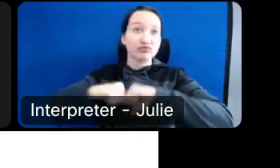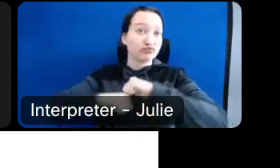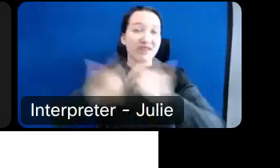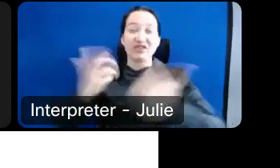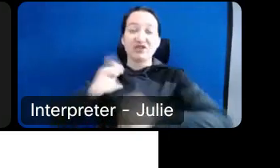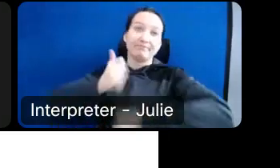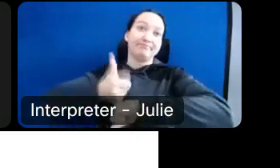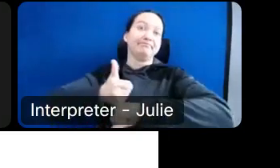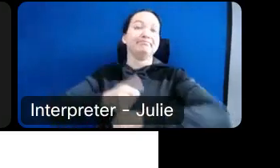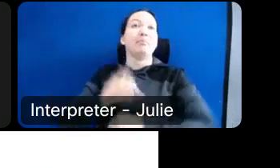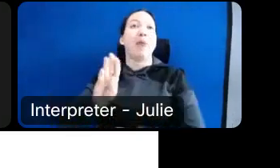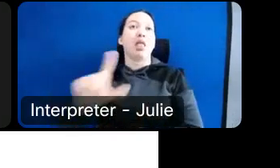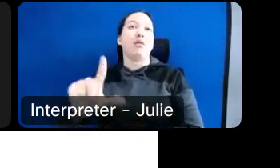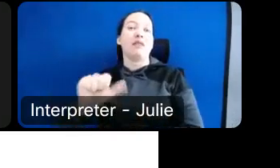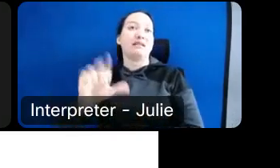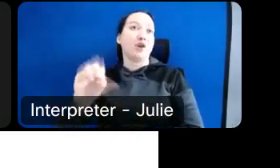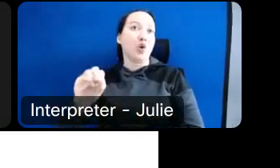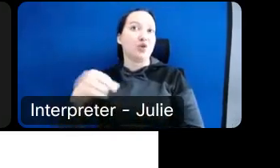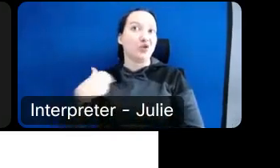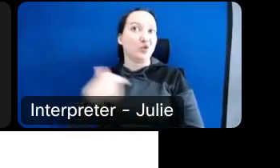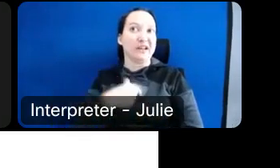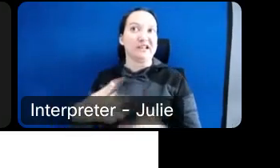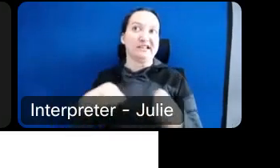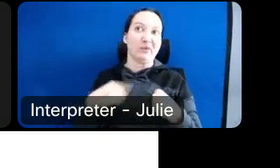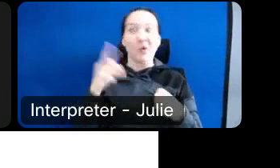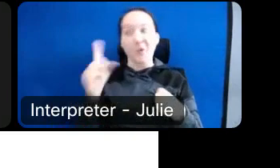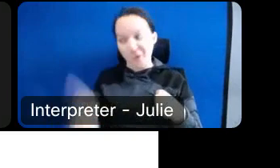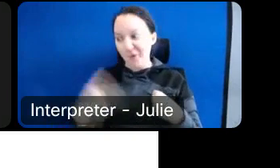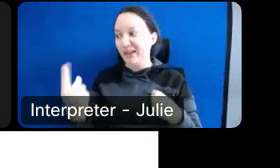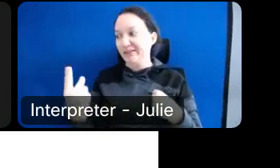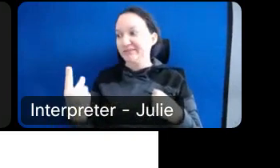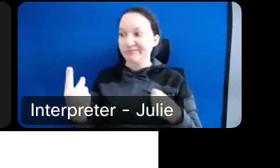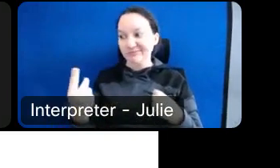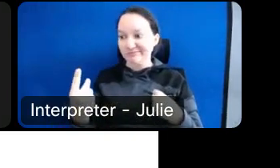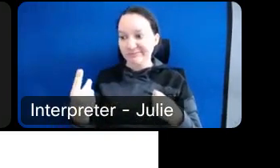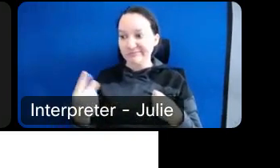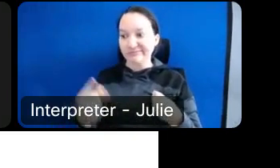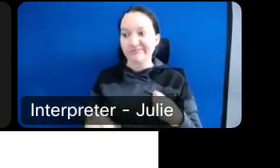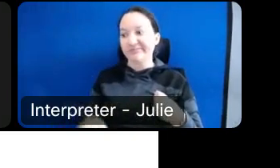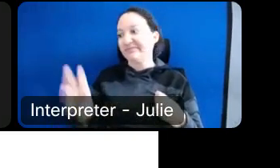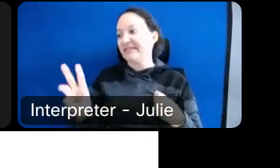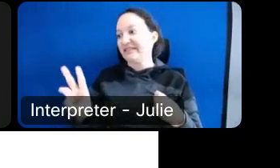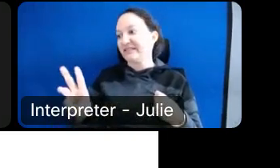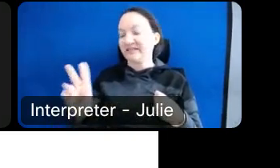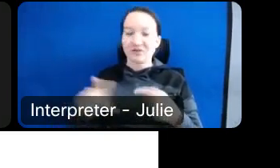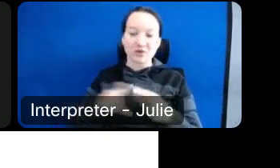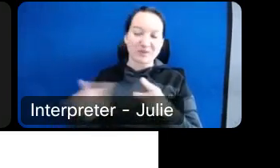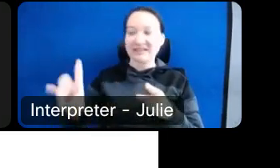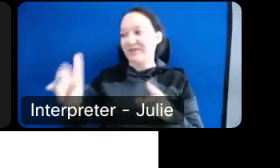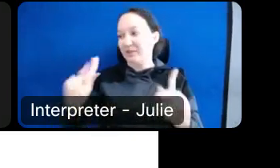In our bylaws of the ACL say we only take. 67 people only 1 person is a Medicare beneficiary.